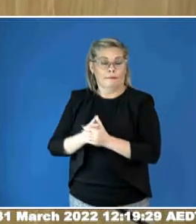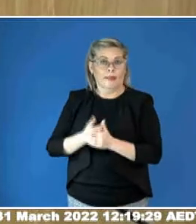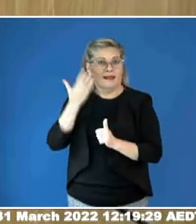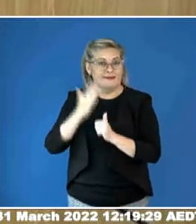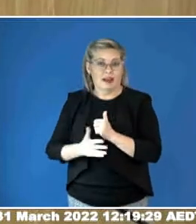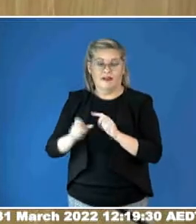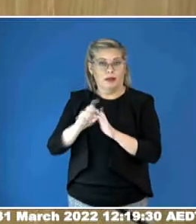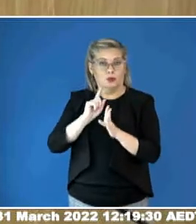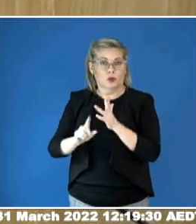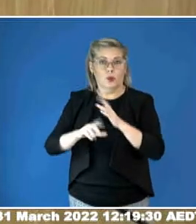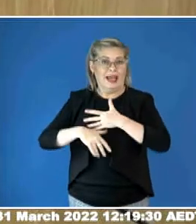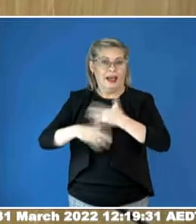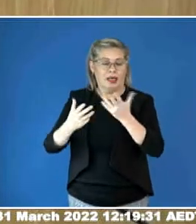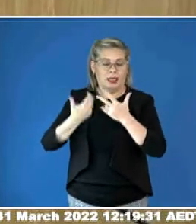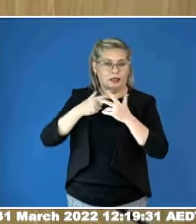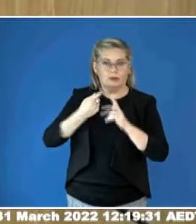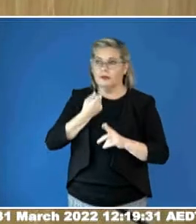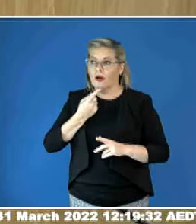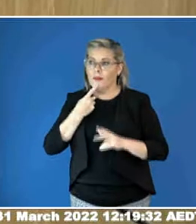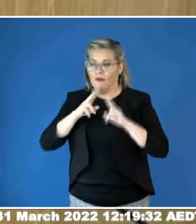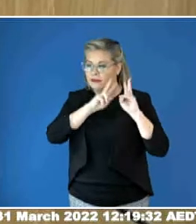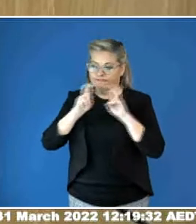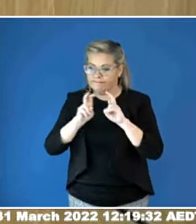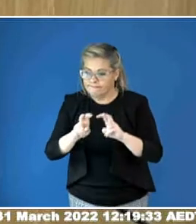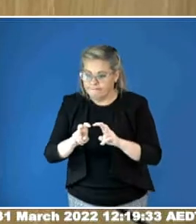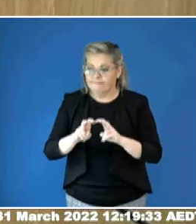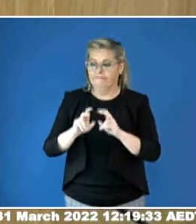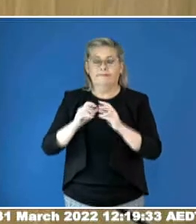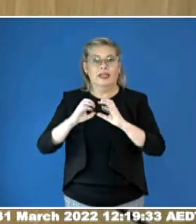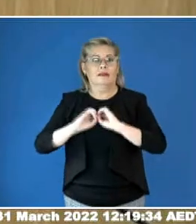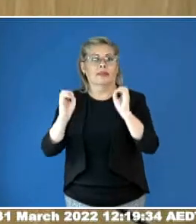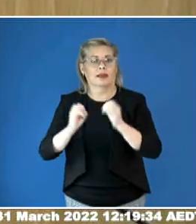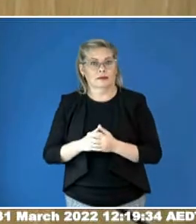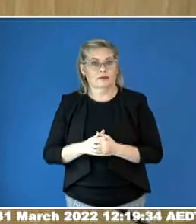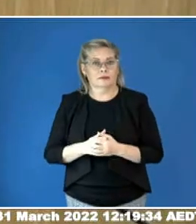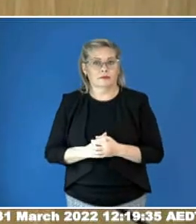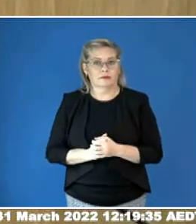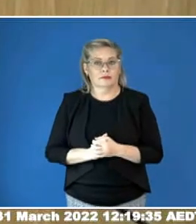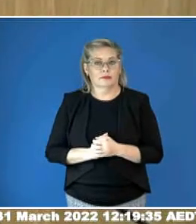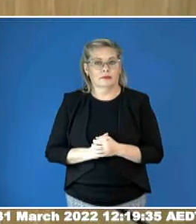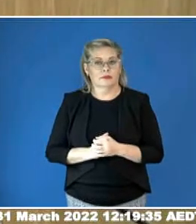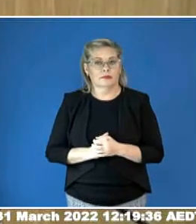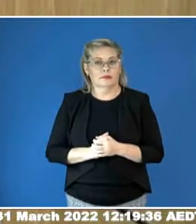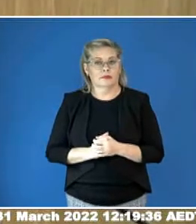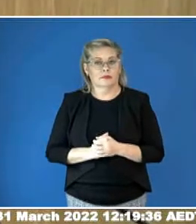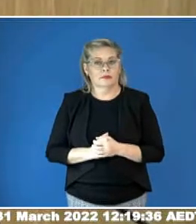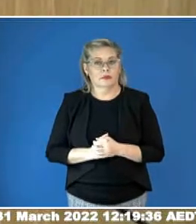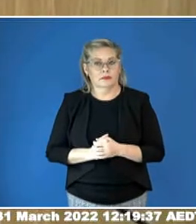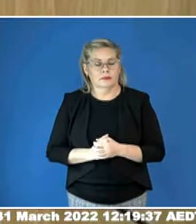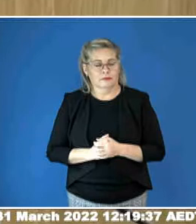Given your answers today, there were a lot more things to apologise for, weren't